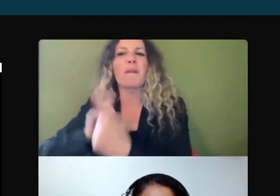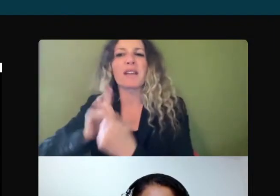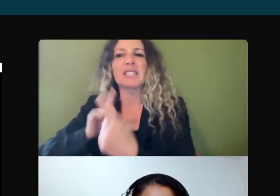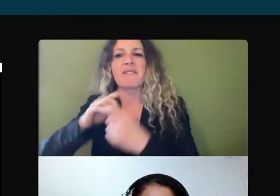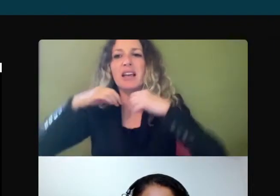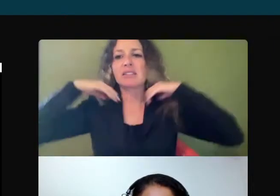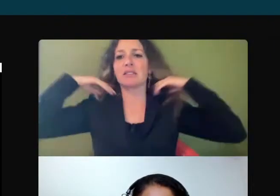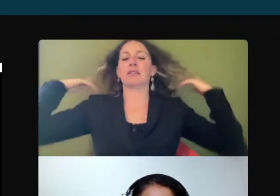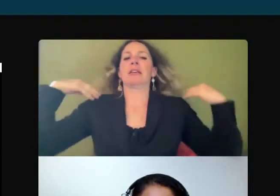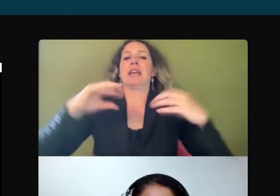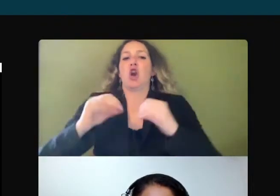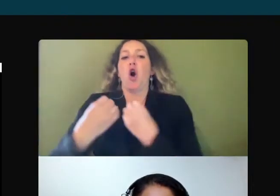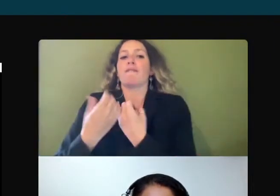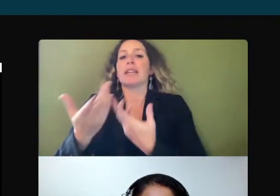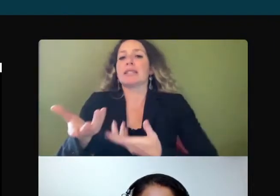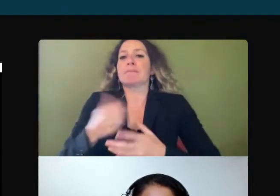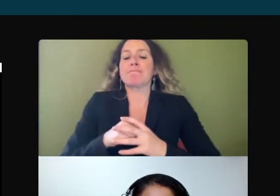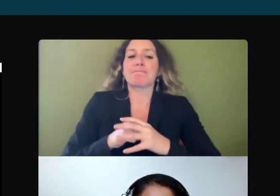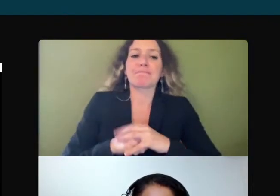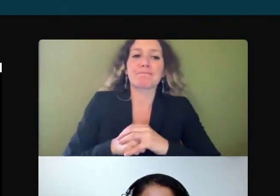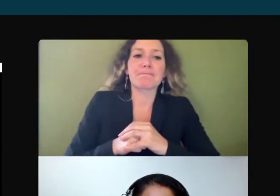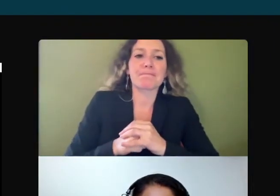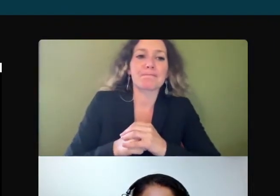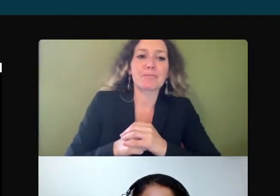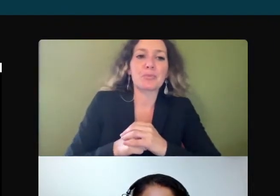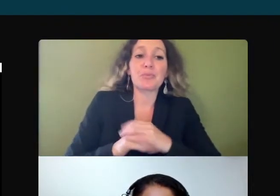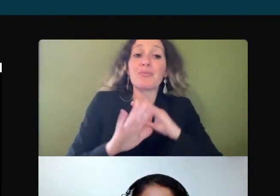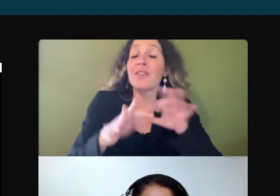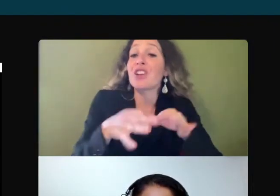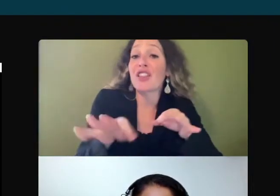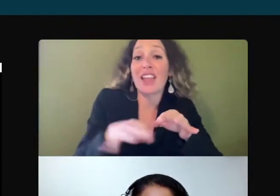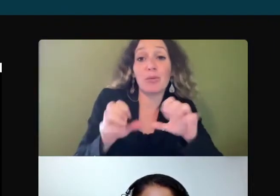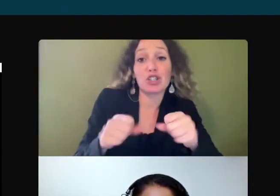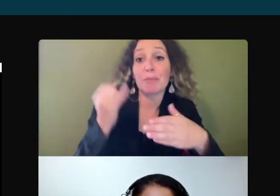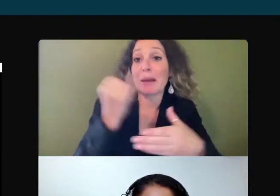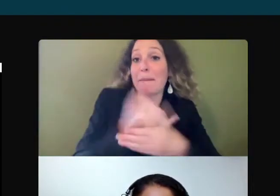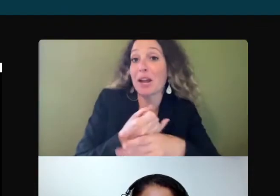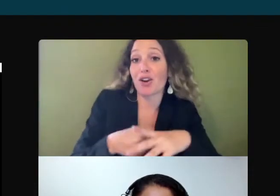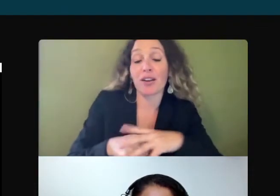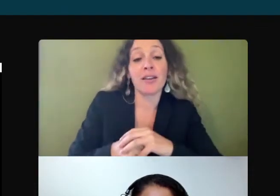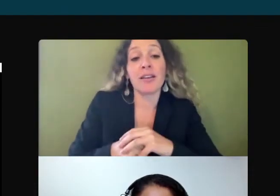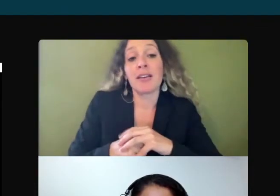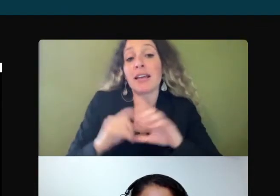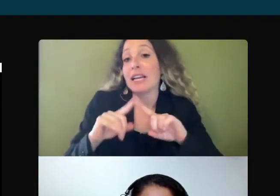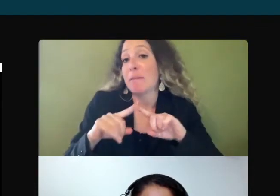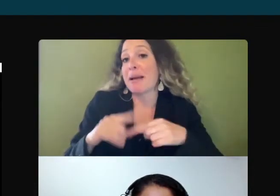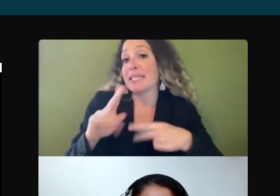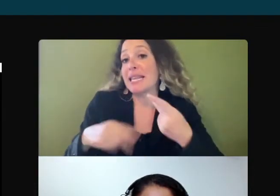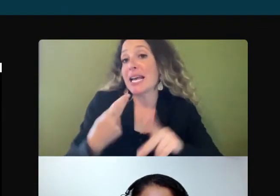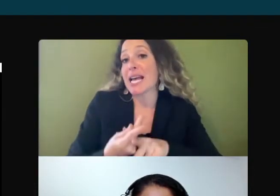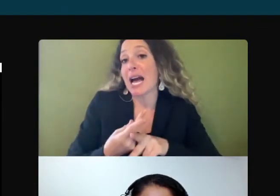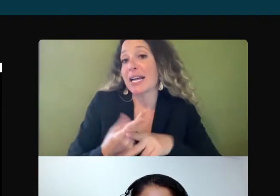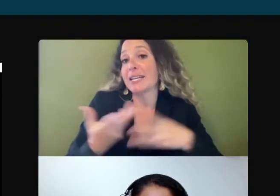an office. Their language could be impaired depending on the type of dementia, and this could